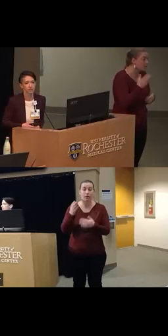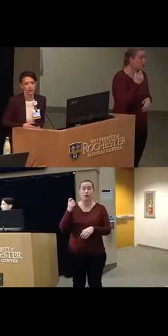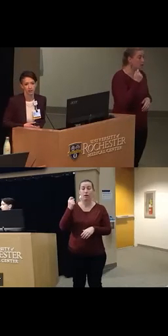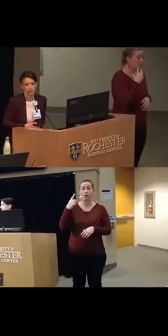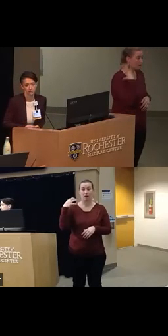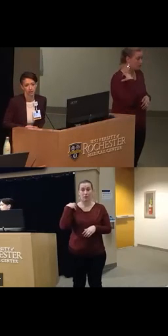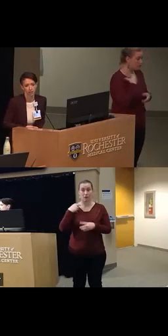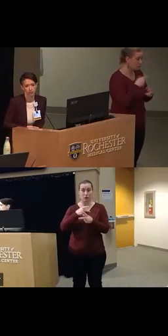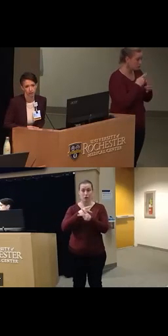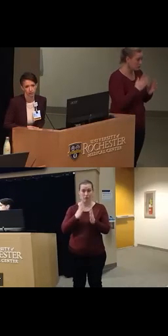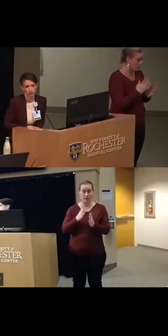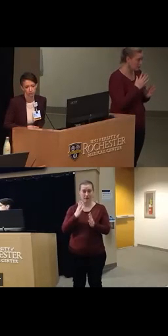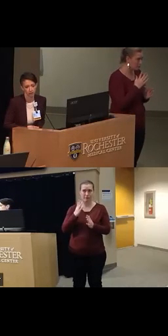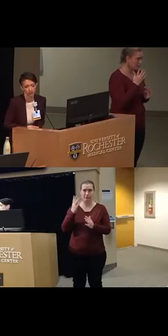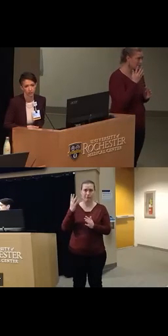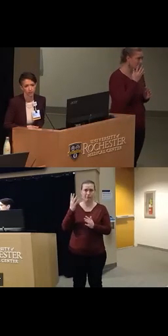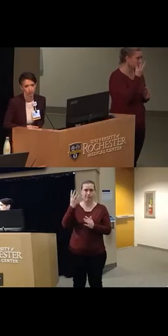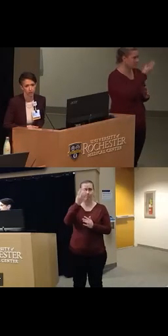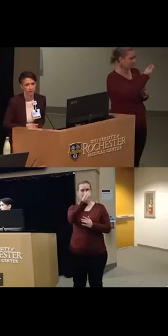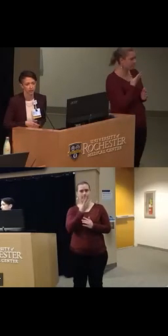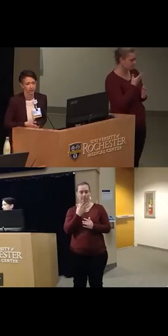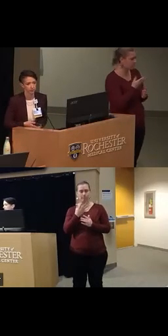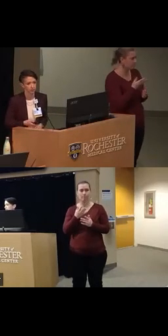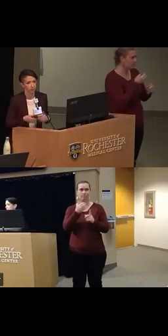may be having thoughts of harming themselves or someone else okay maybe they see a text message